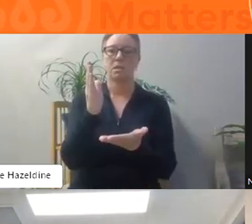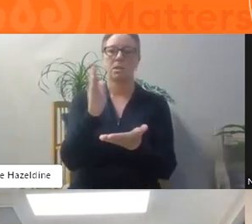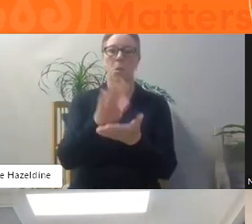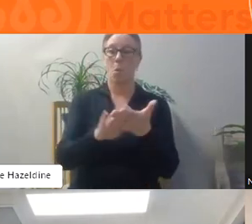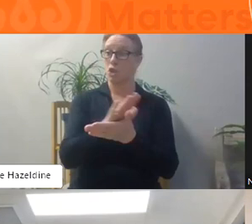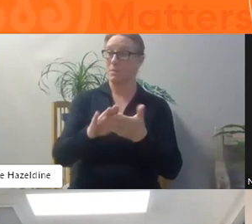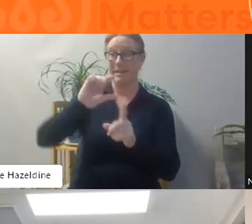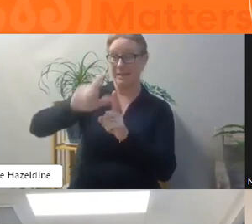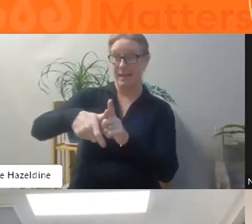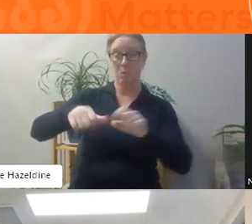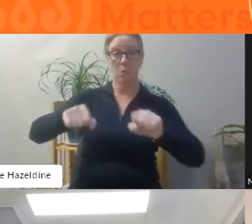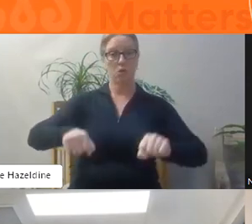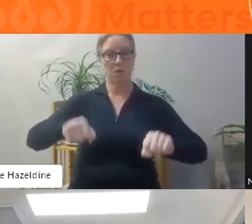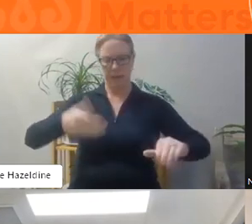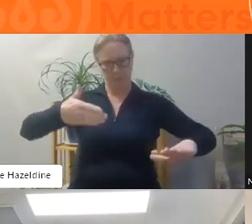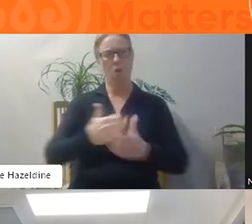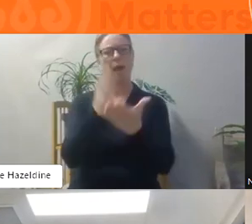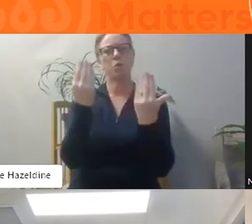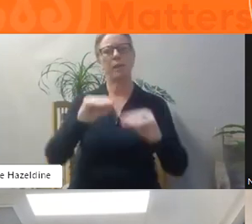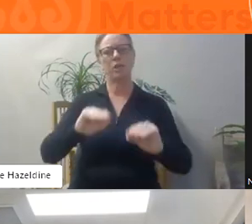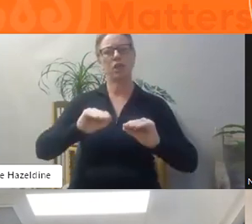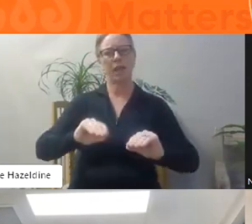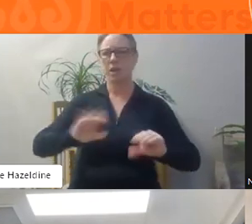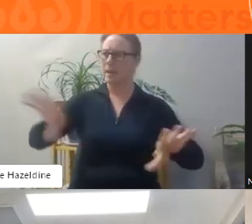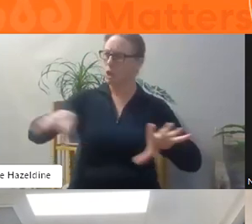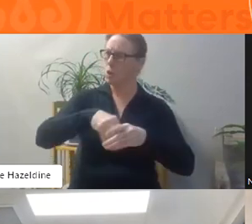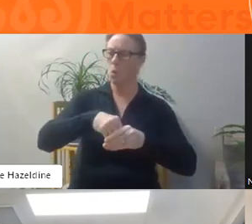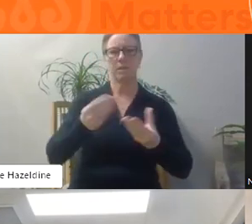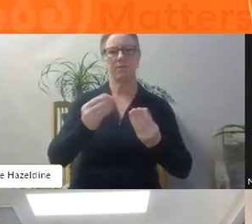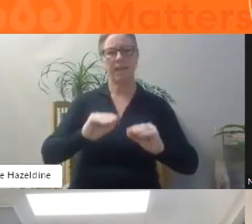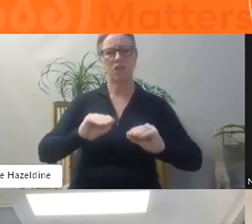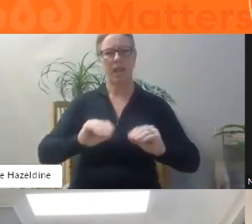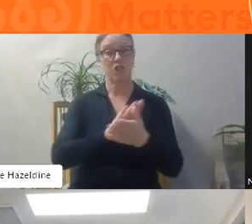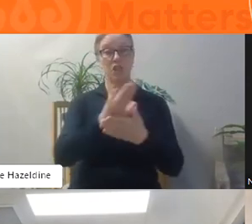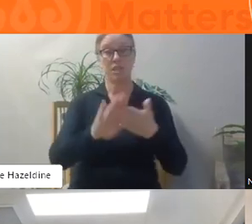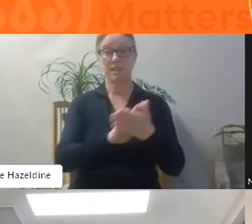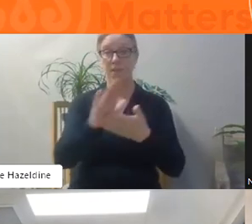students have a right to education. Inclusive education, as defined by the New Zealand Disability Strategy,